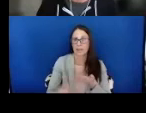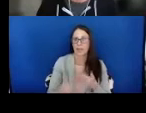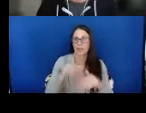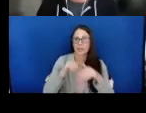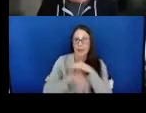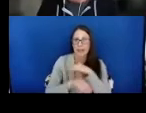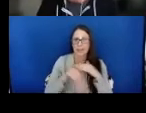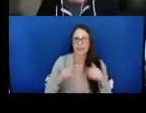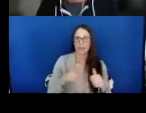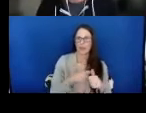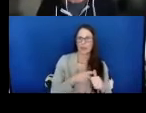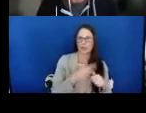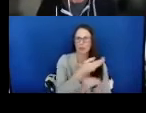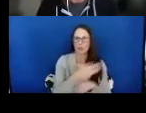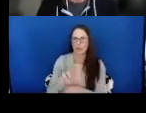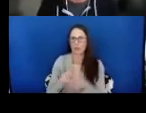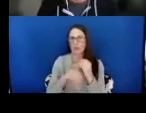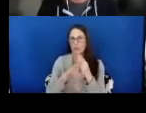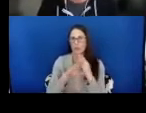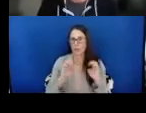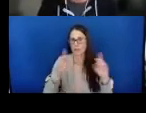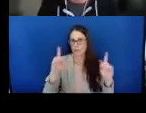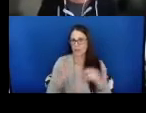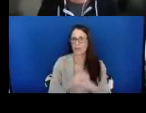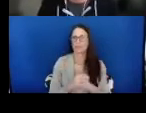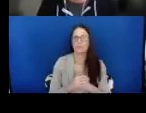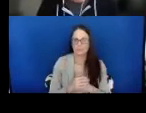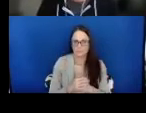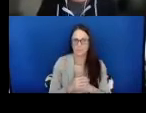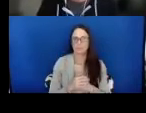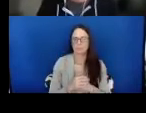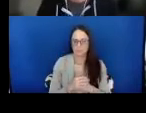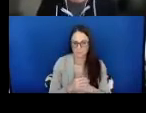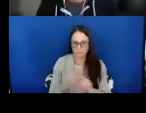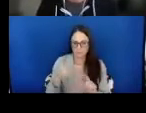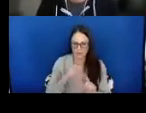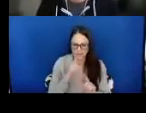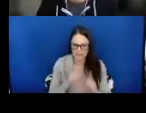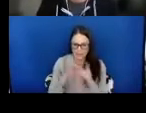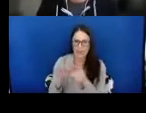16:21:47 Virtual Education. 16:21:48 This is related to some of the conversations,